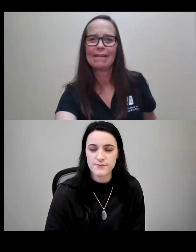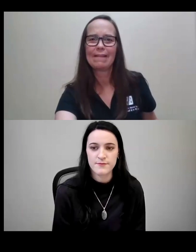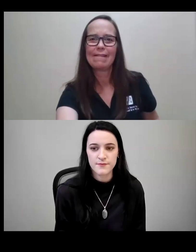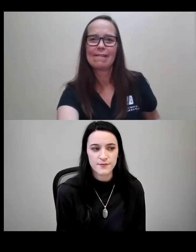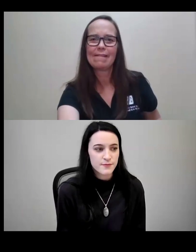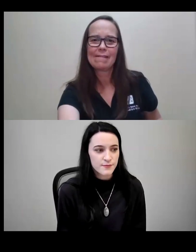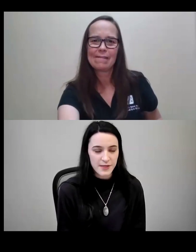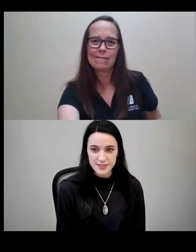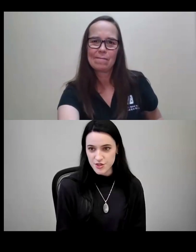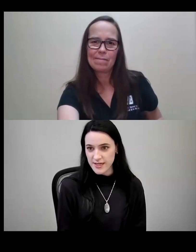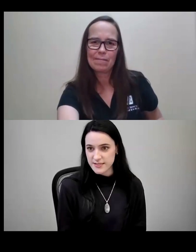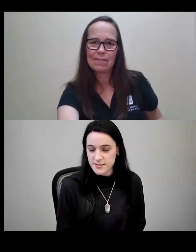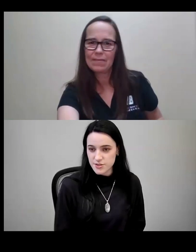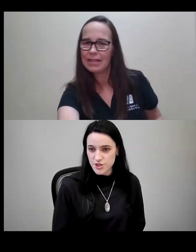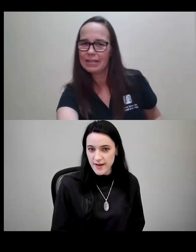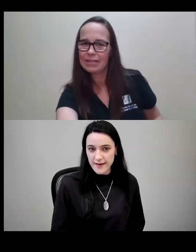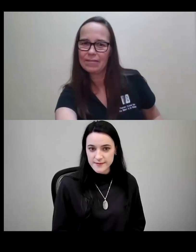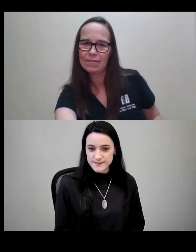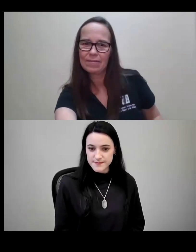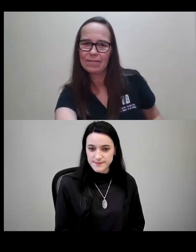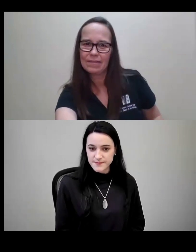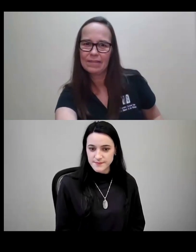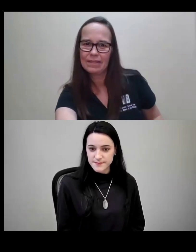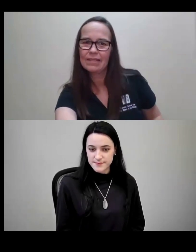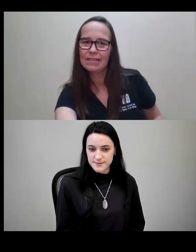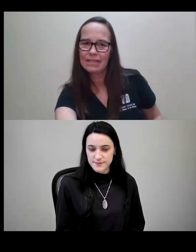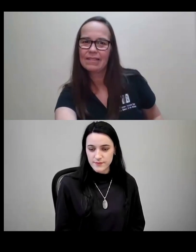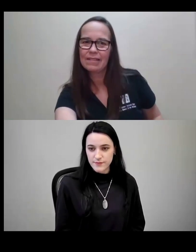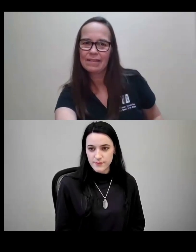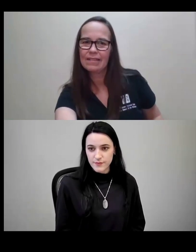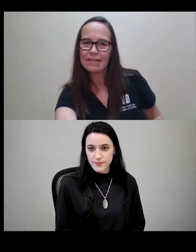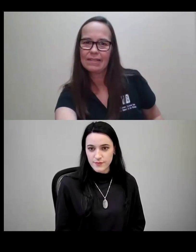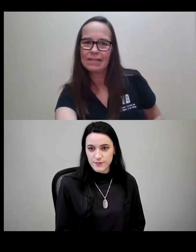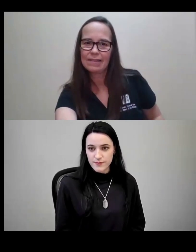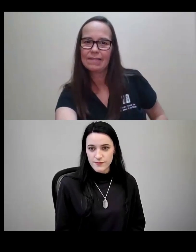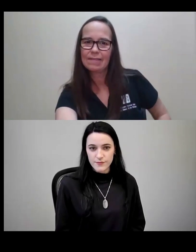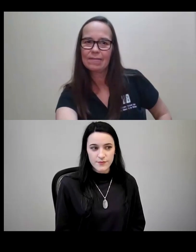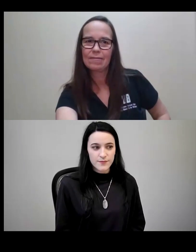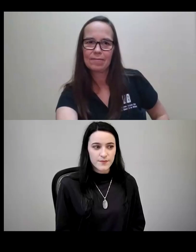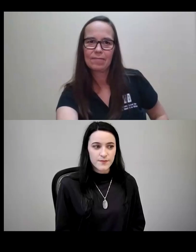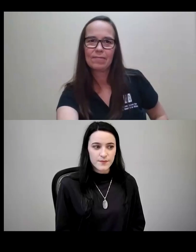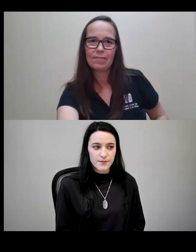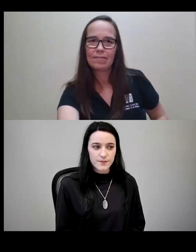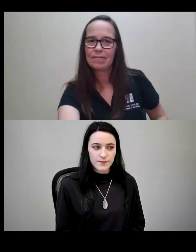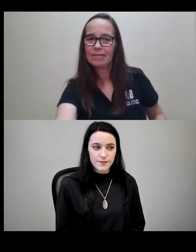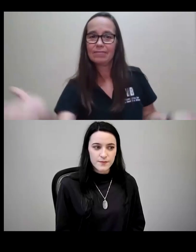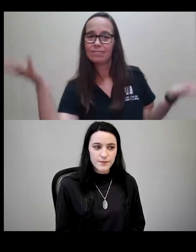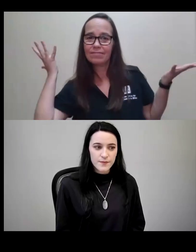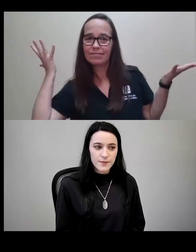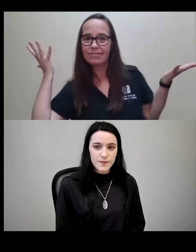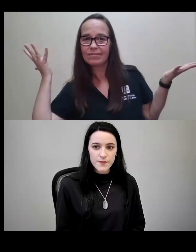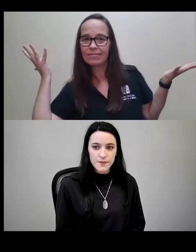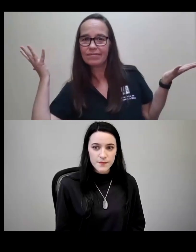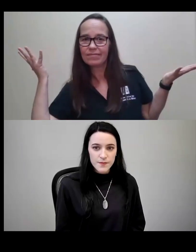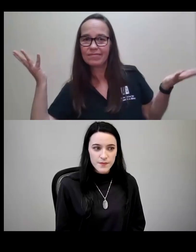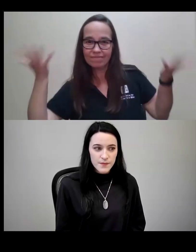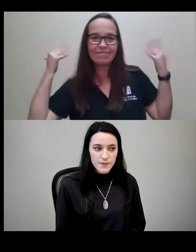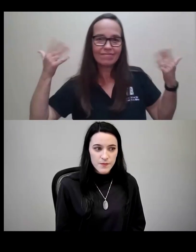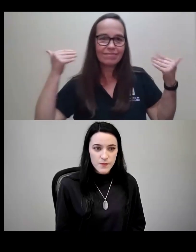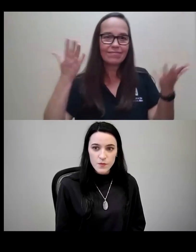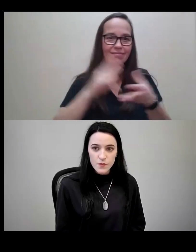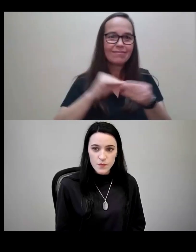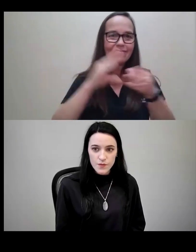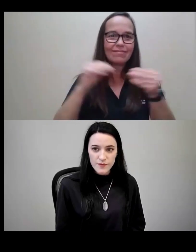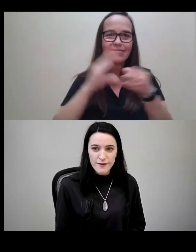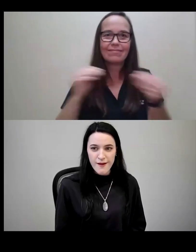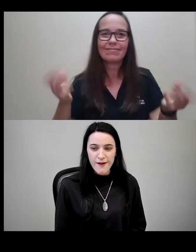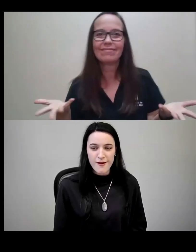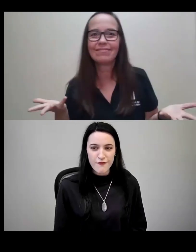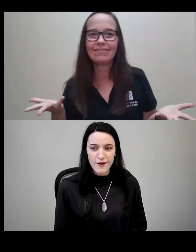Making sure I can see the chat.